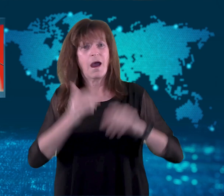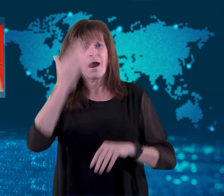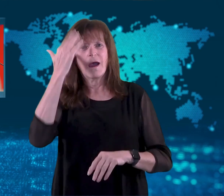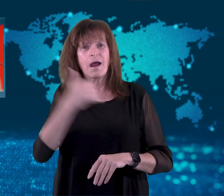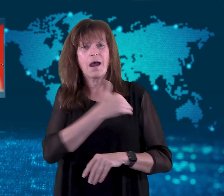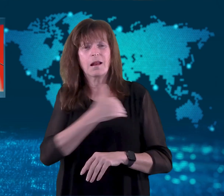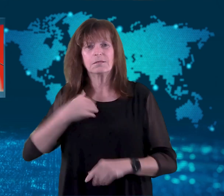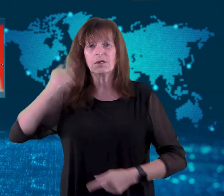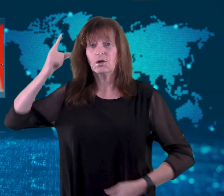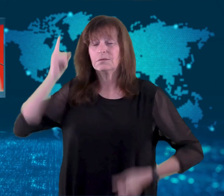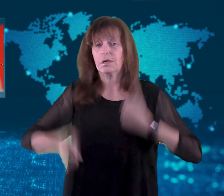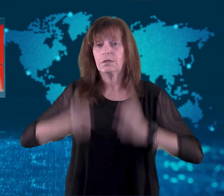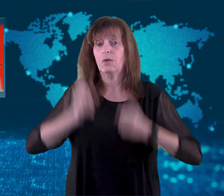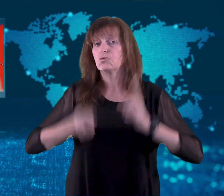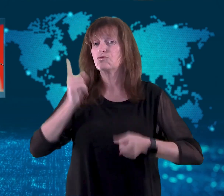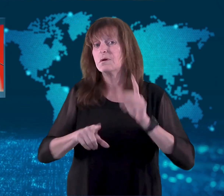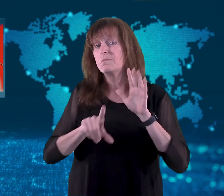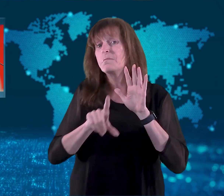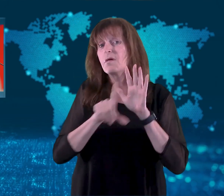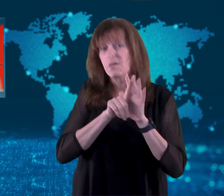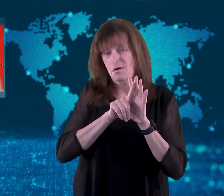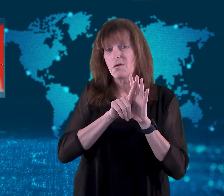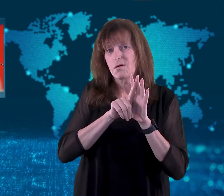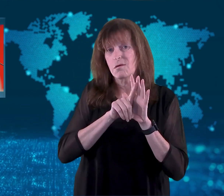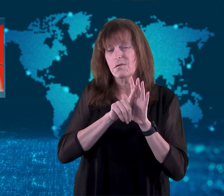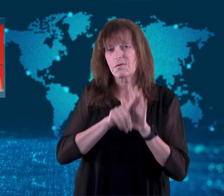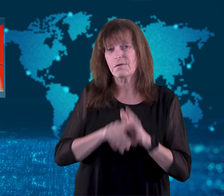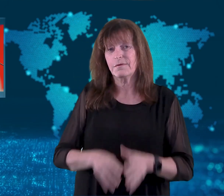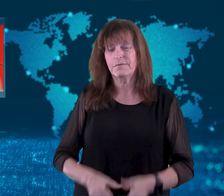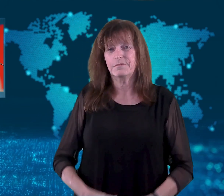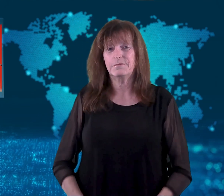and just not to Muslims as part of the religious dictatorship law.